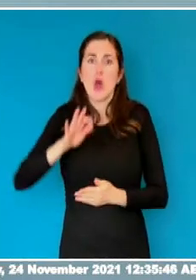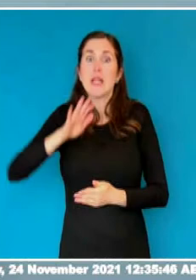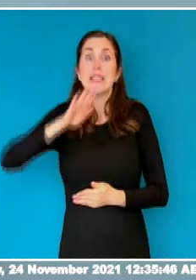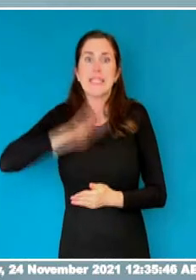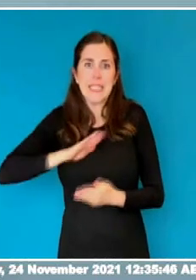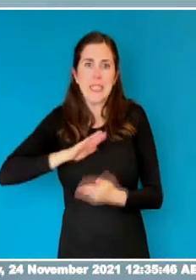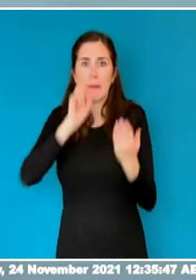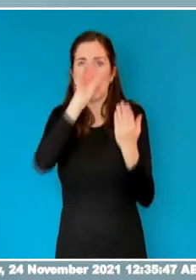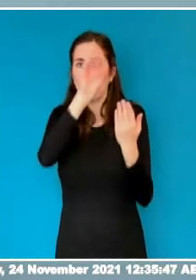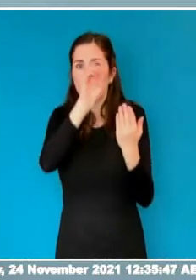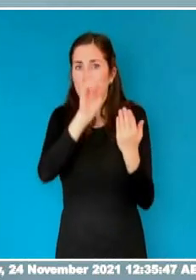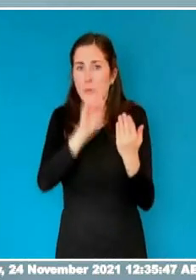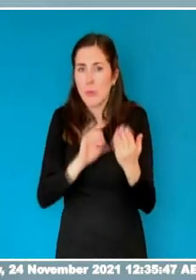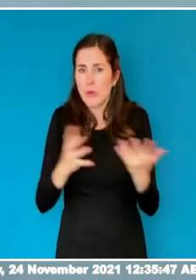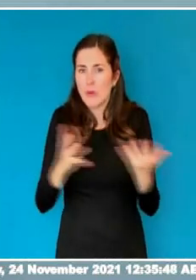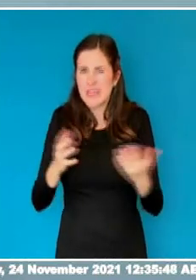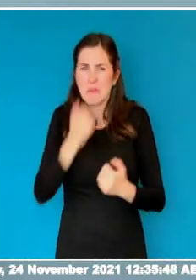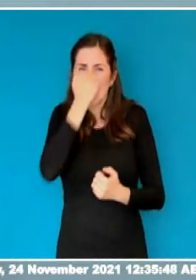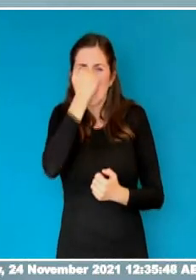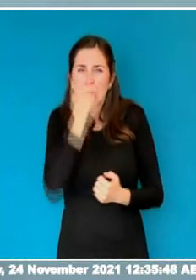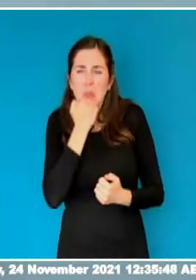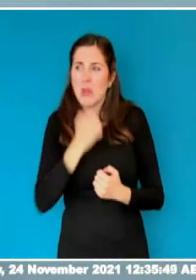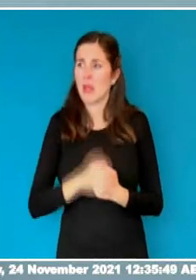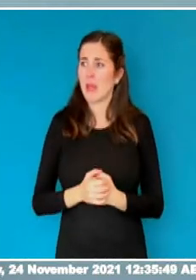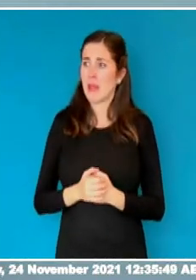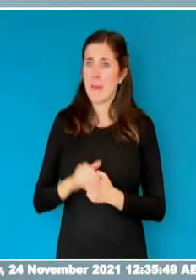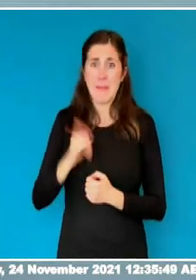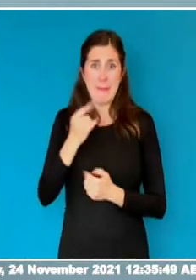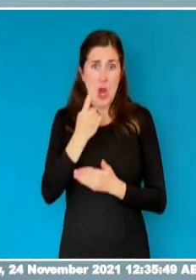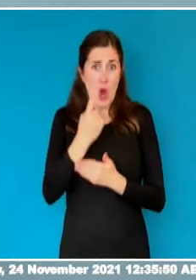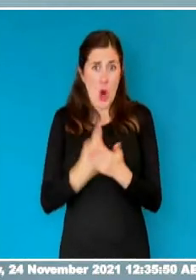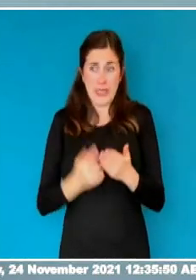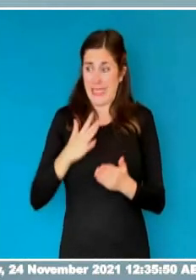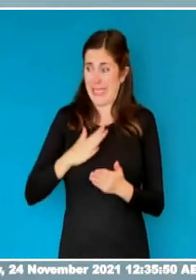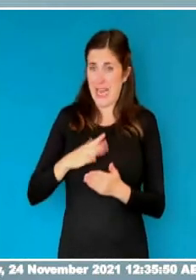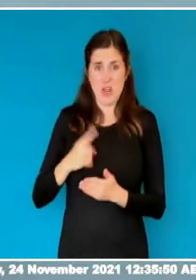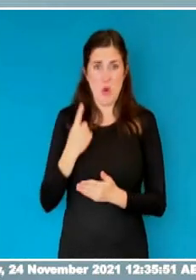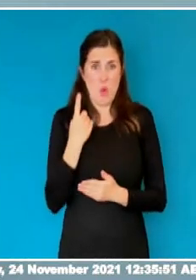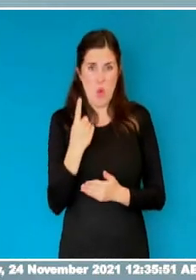So, for example, if a person there is the document holder, as part of their reasonable